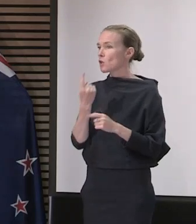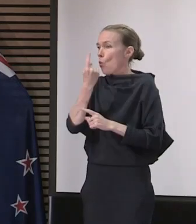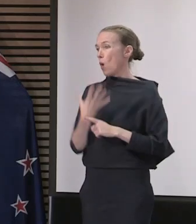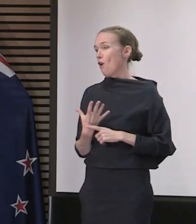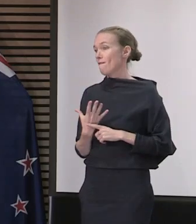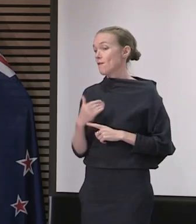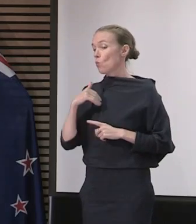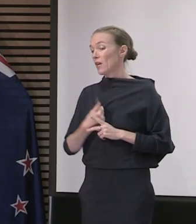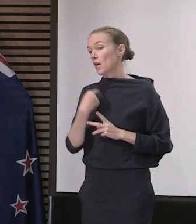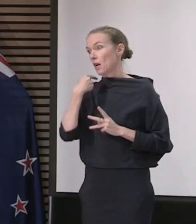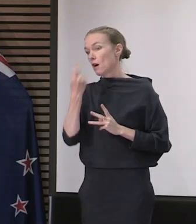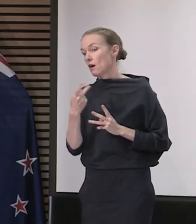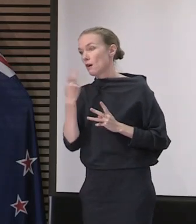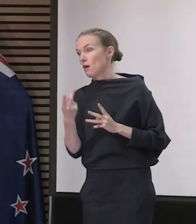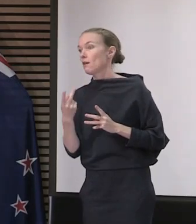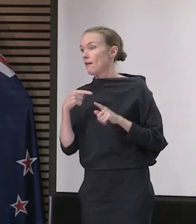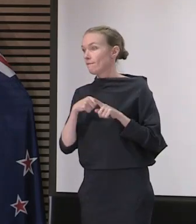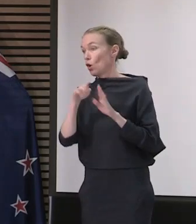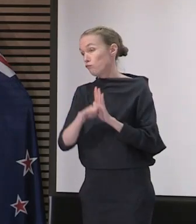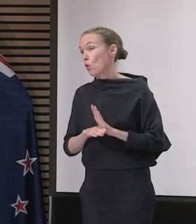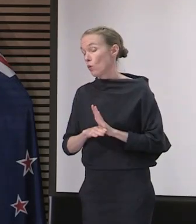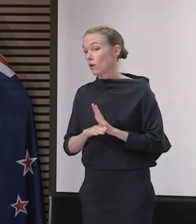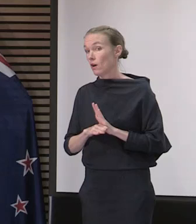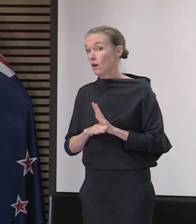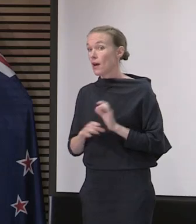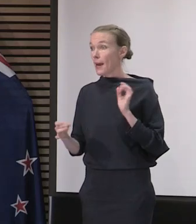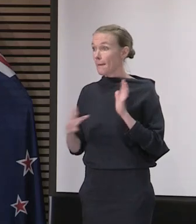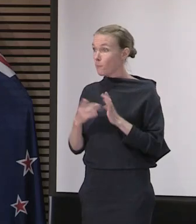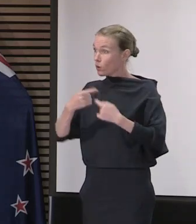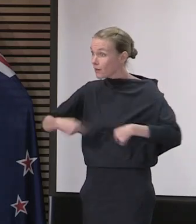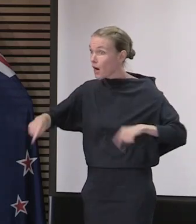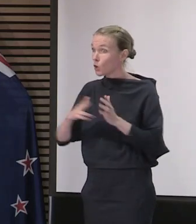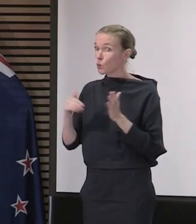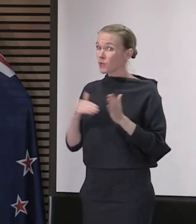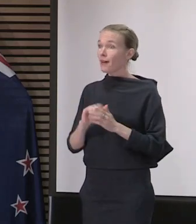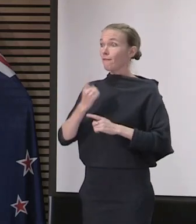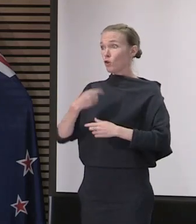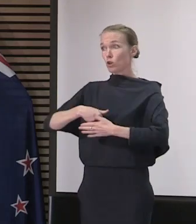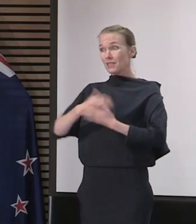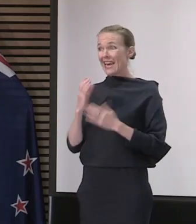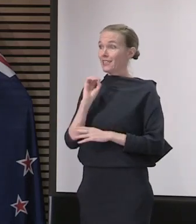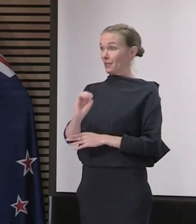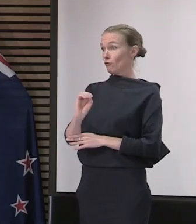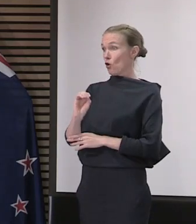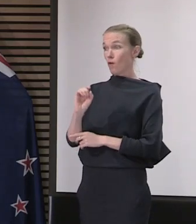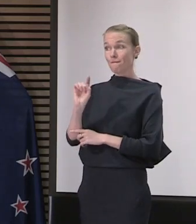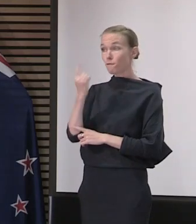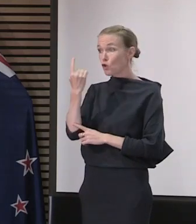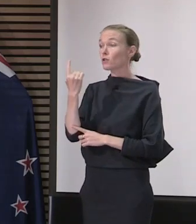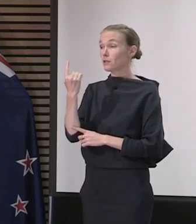downplay that. But once again, we need to be continuing vigilance. Yes, it is